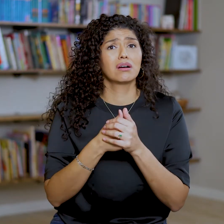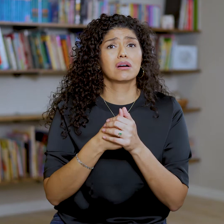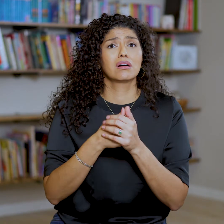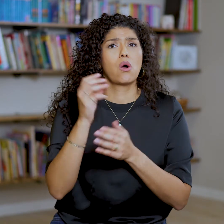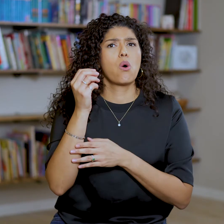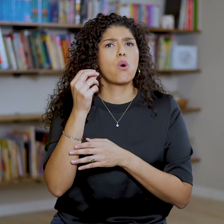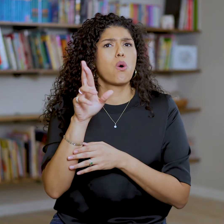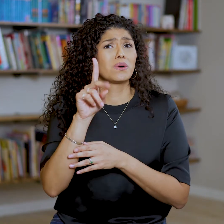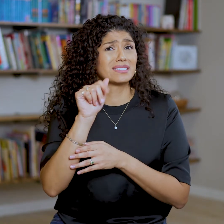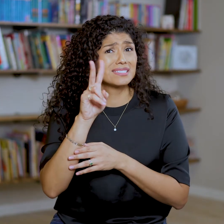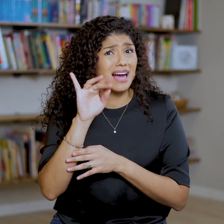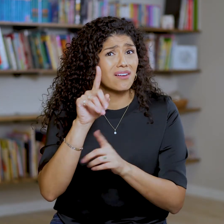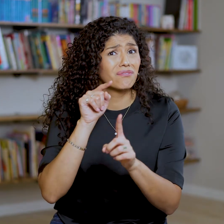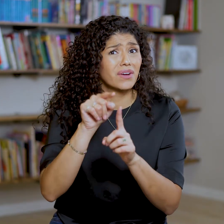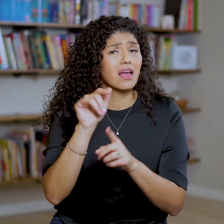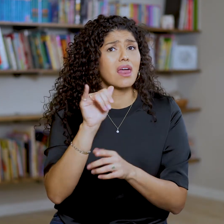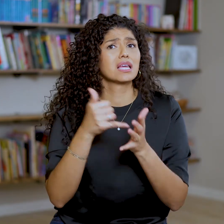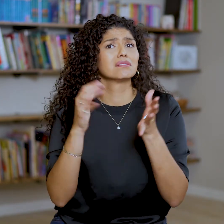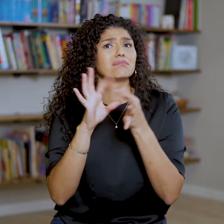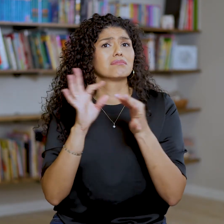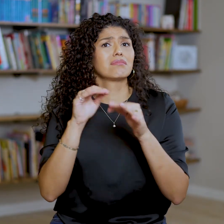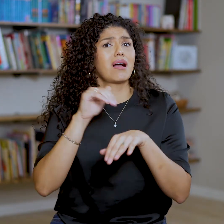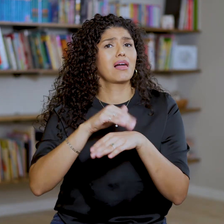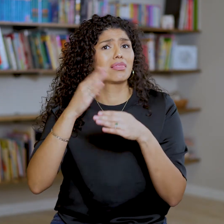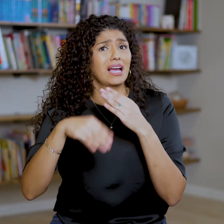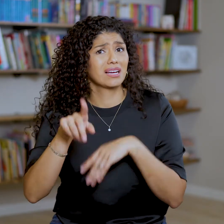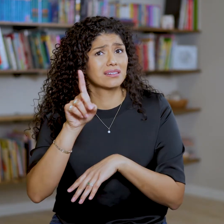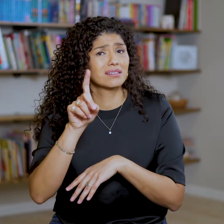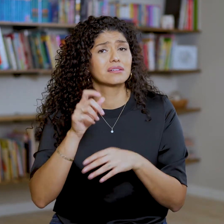Or David, like it says at the end?